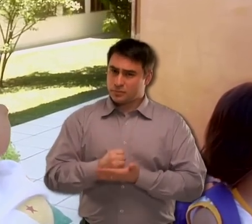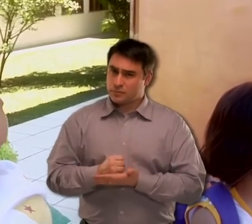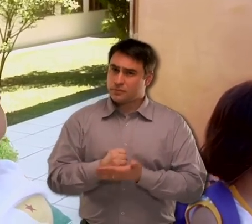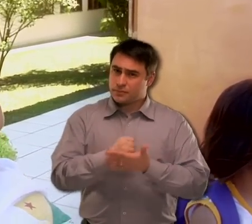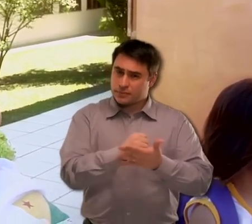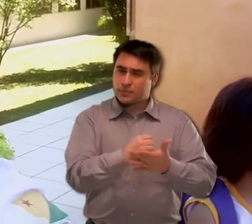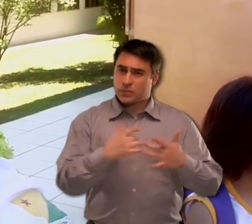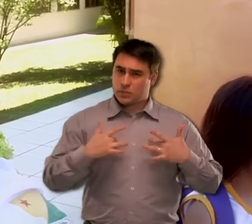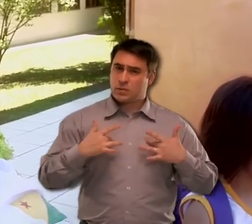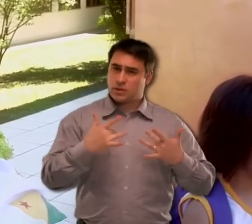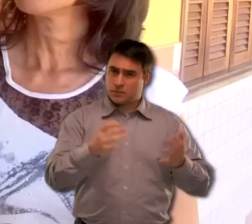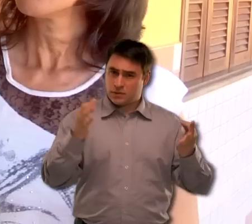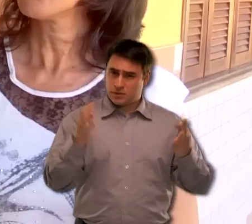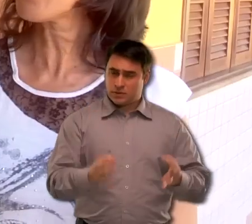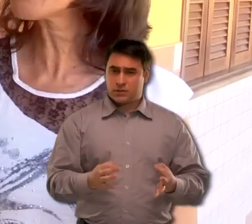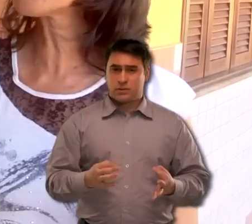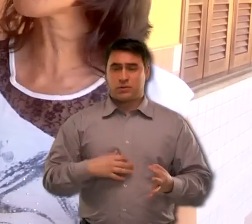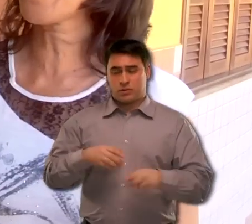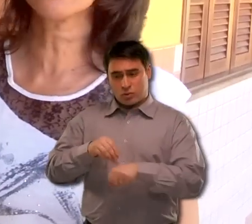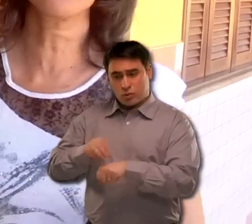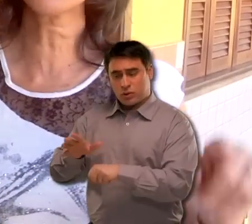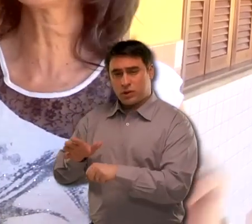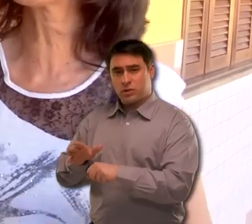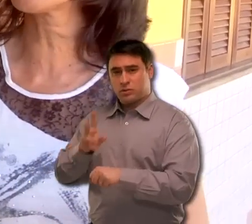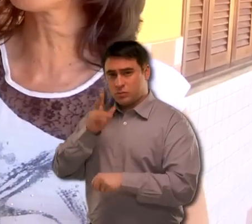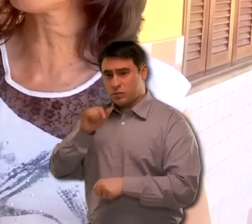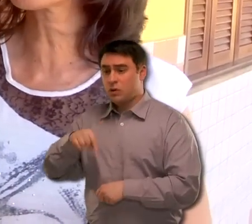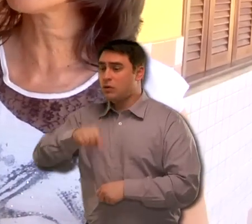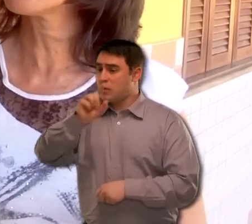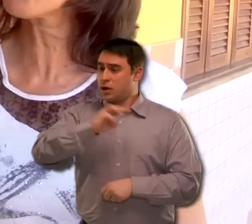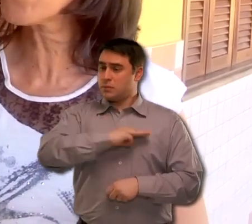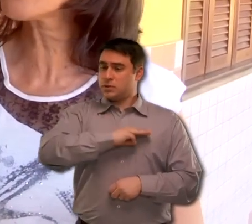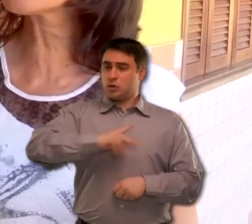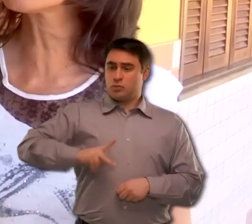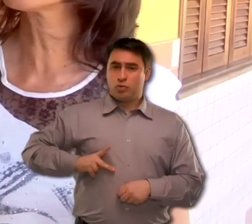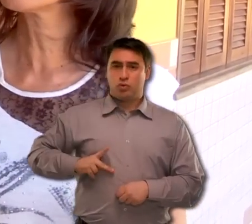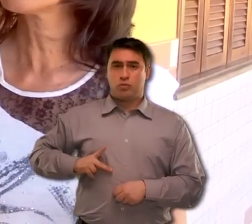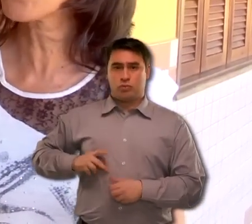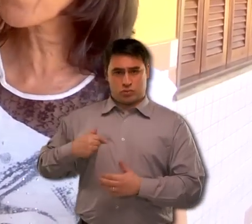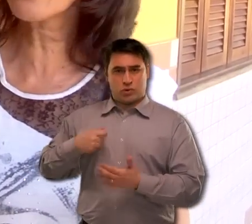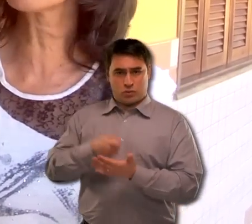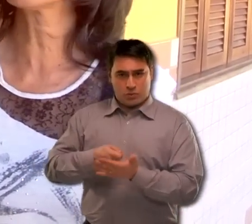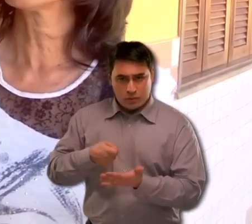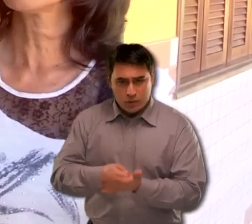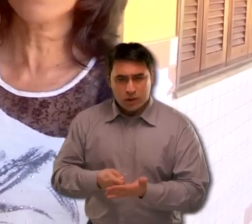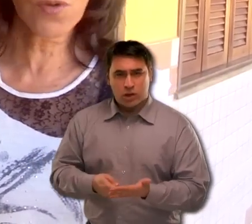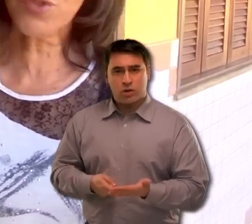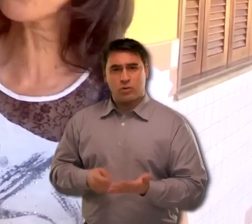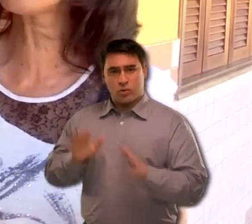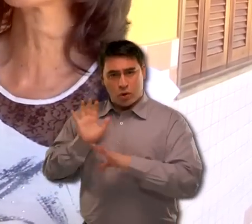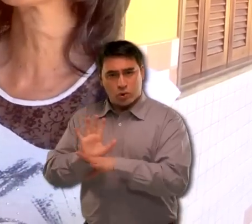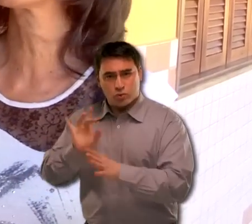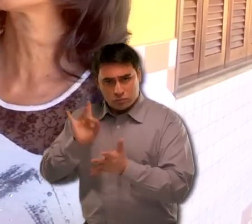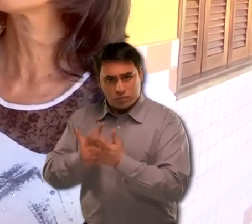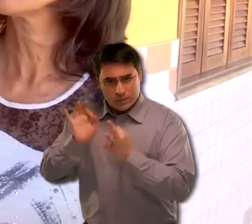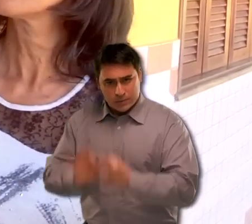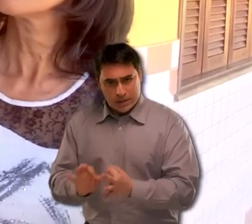to take them there so they can participate. I advise parents go to Public Prosecutor! I get things done, I fight, I really do.